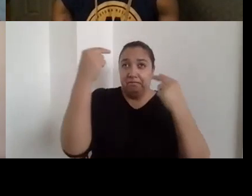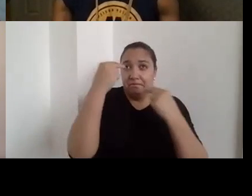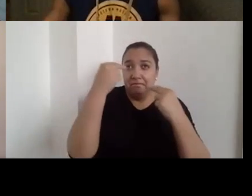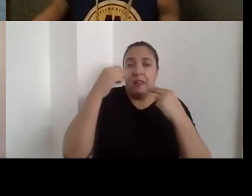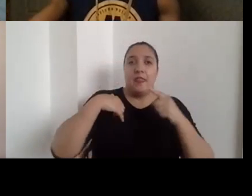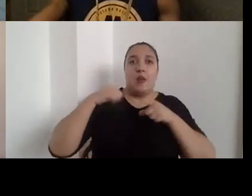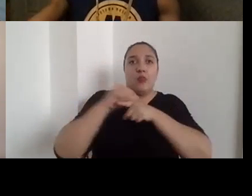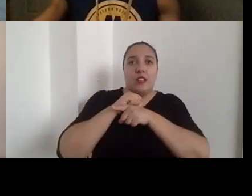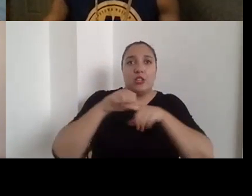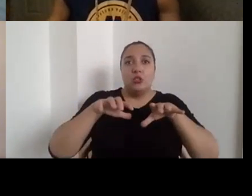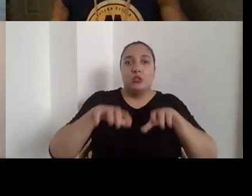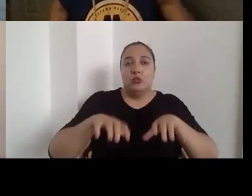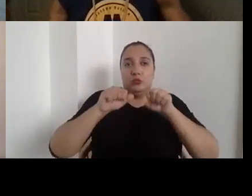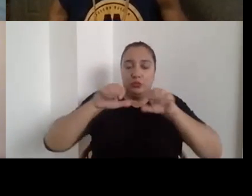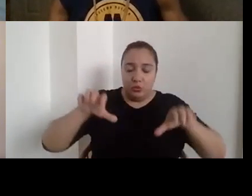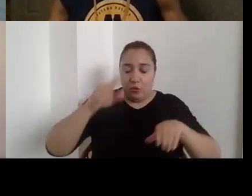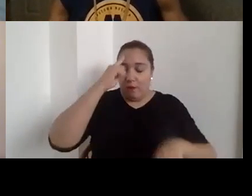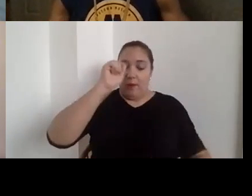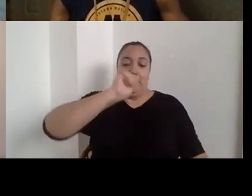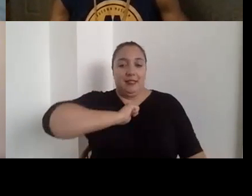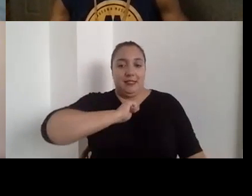and Melanie of what you said of the intent.